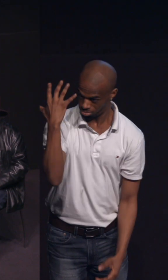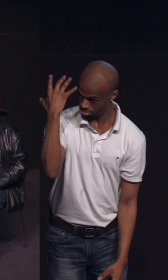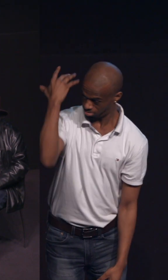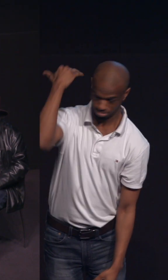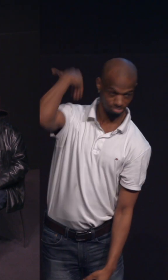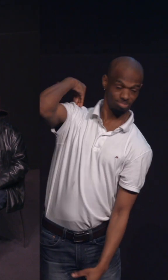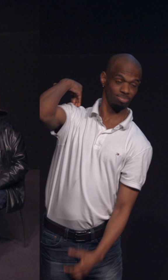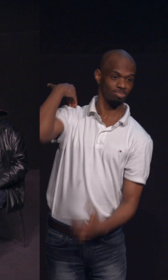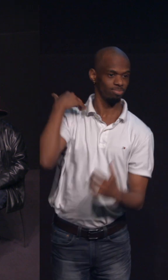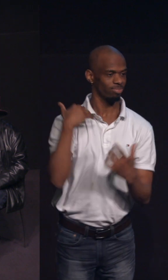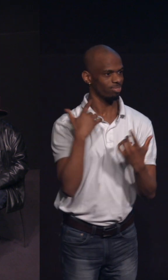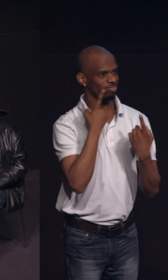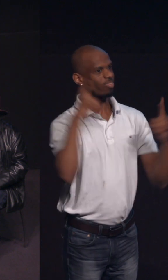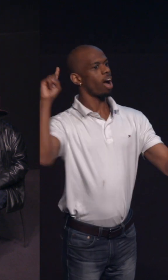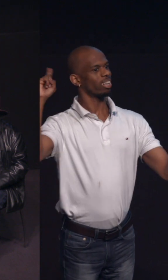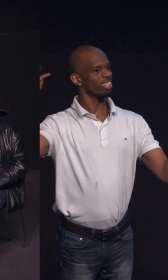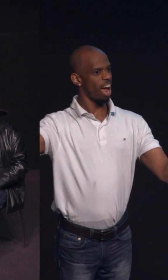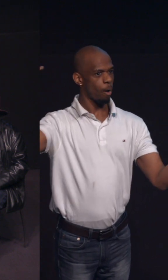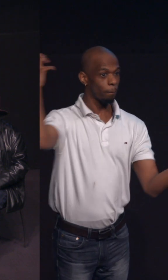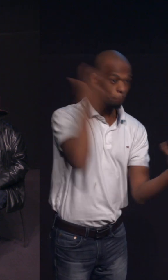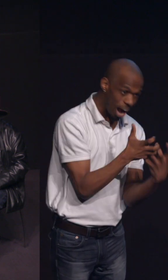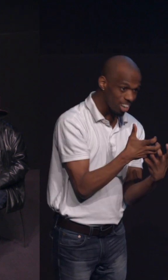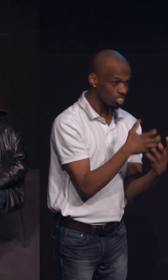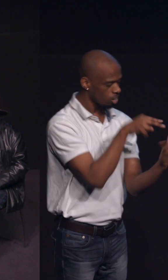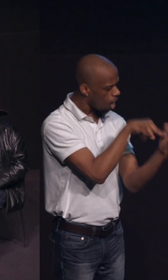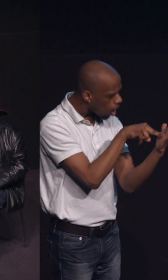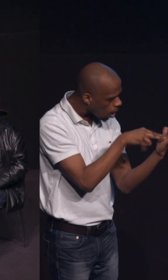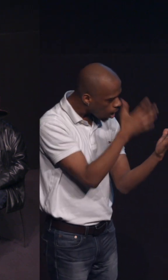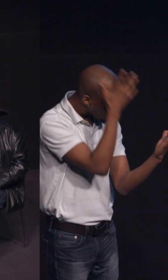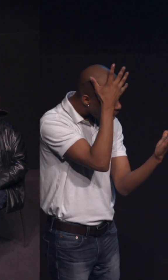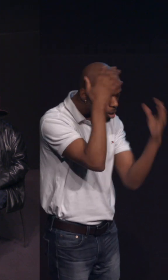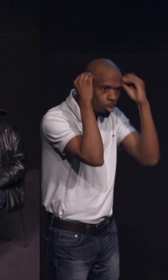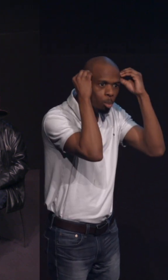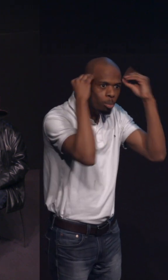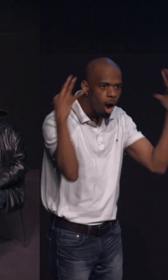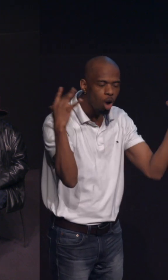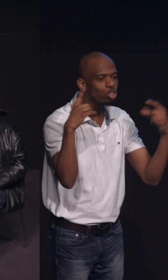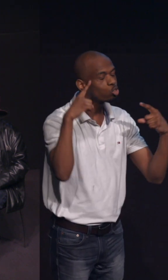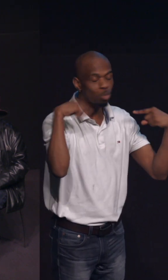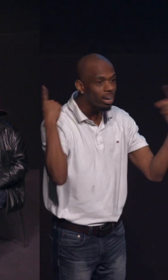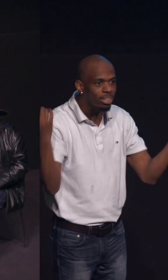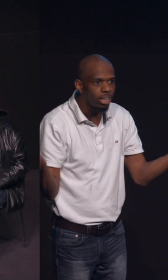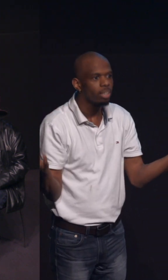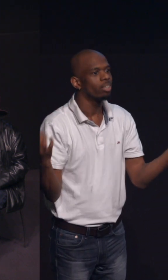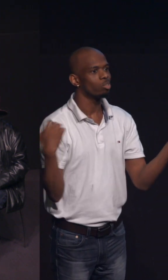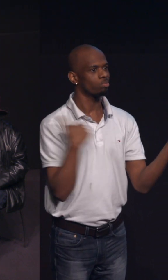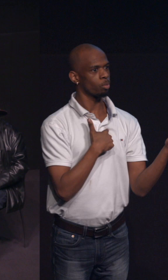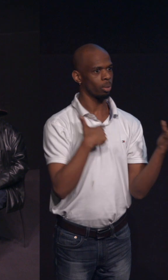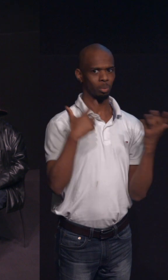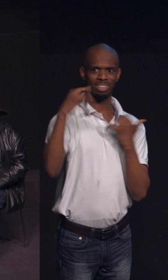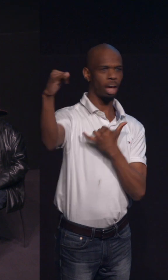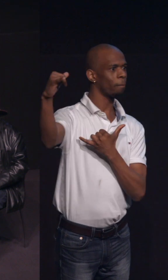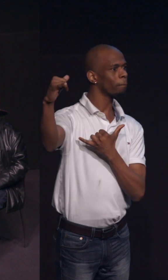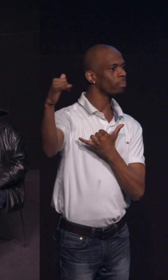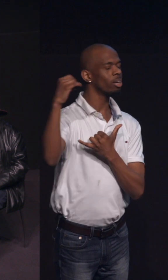'cause that book is also kind of crazy," which we ended up living out. But the beauty of EARTHseed Farm,